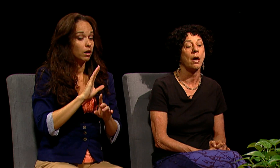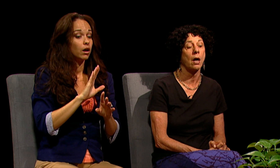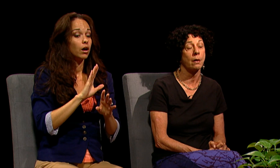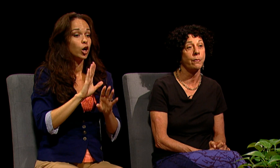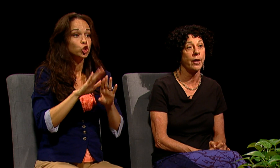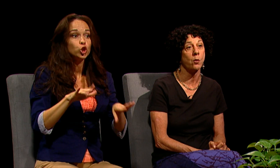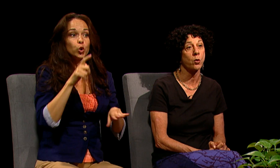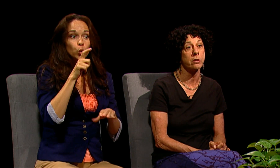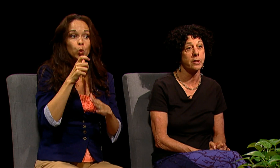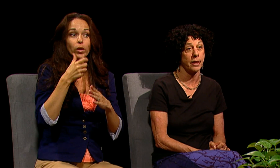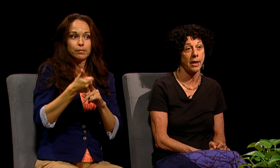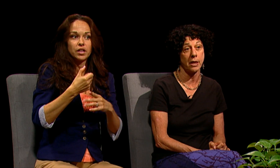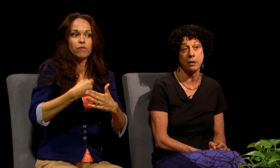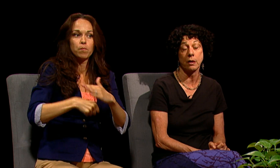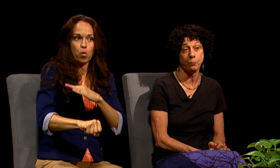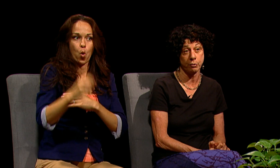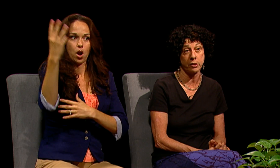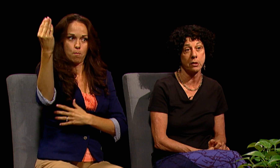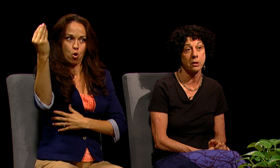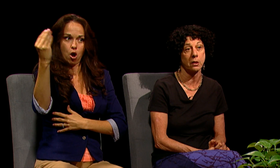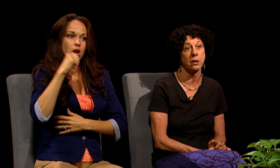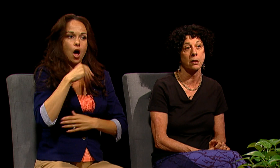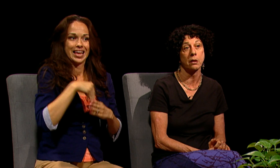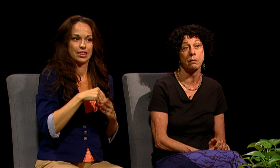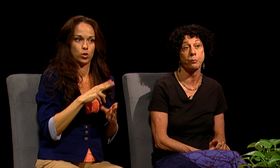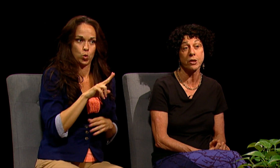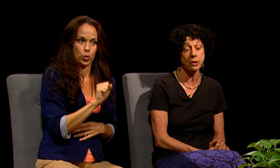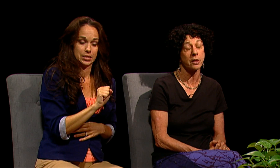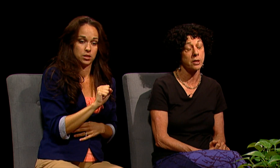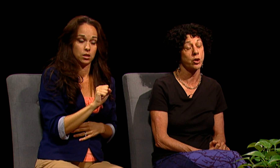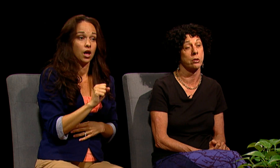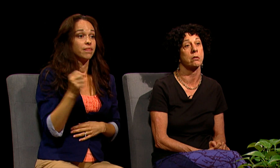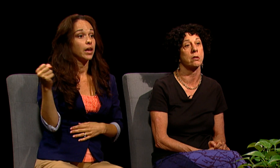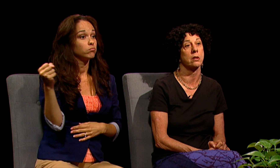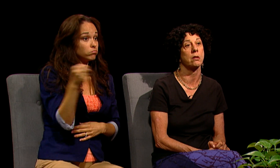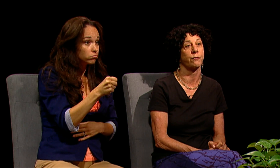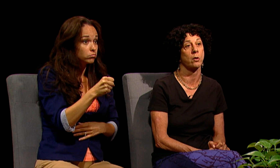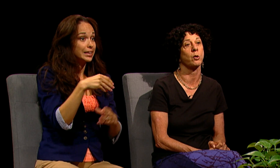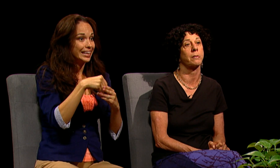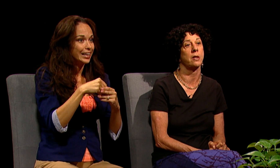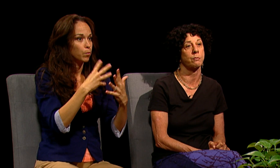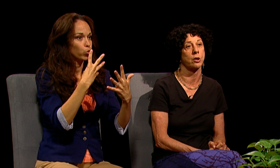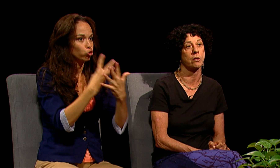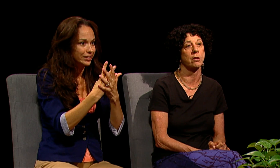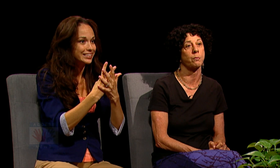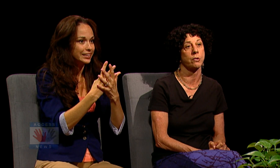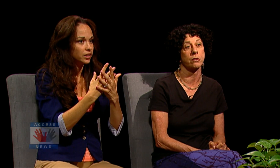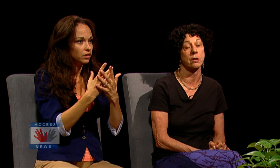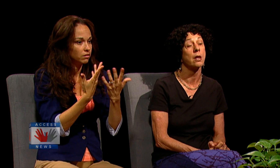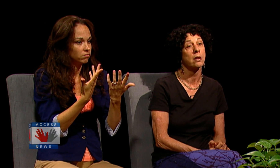THEY WERE DETAINED, IMPRISONED, IN PRISON CONDITIONS IN A FORMER MEDIUM SECURITY PRISON,